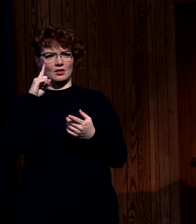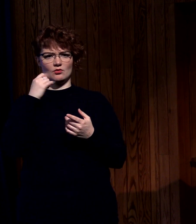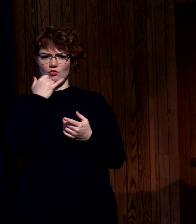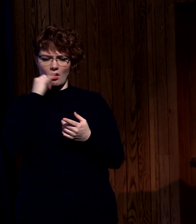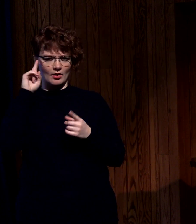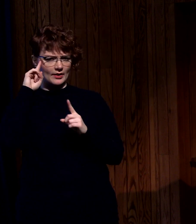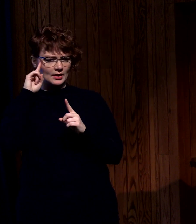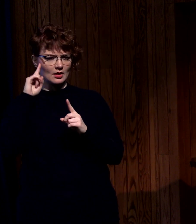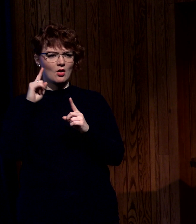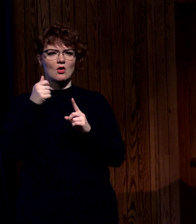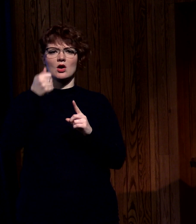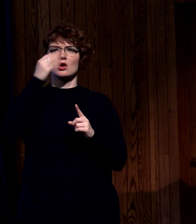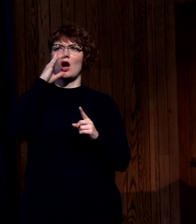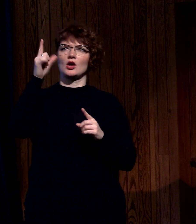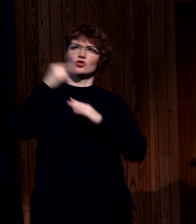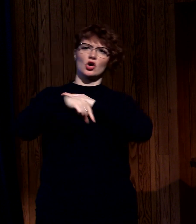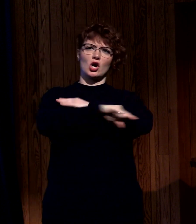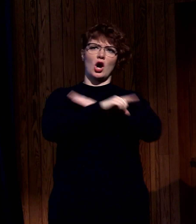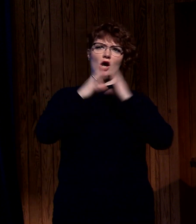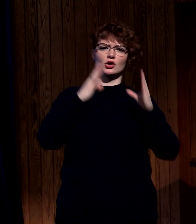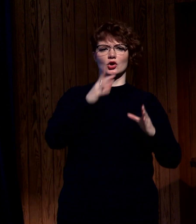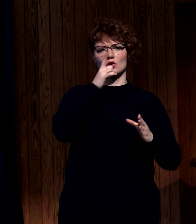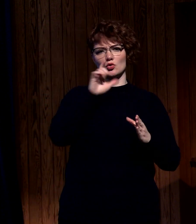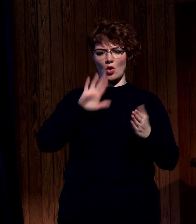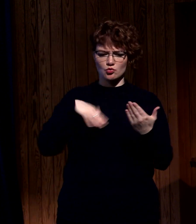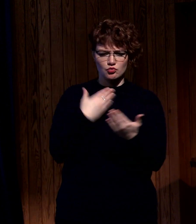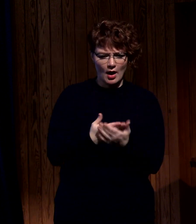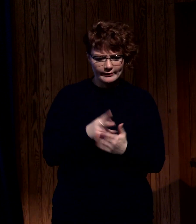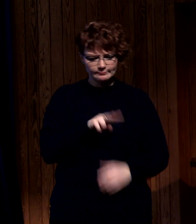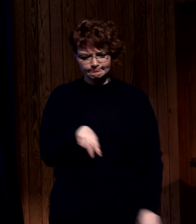indifferent gardener who purely arrives at the scene to